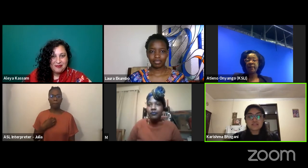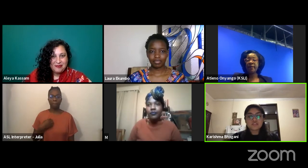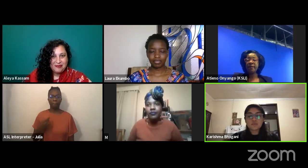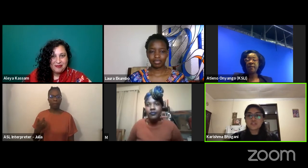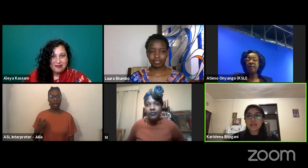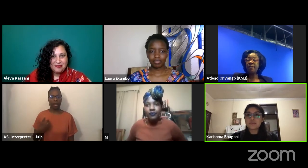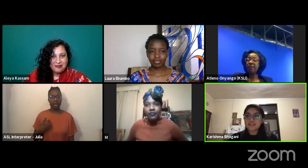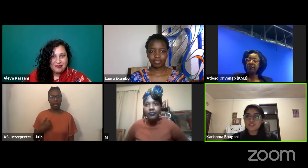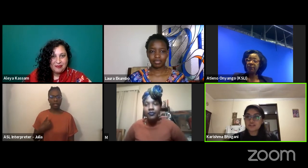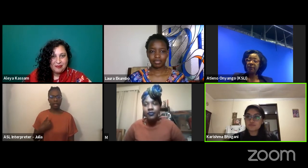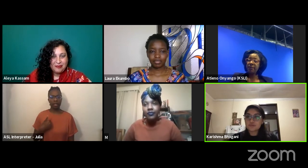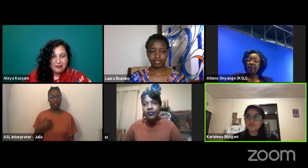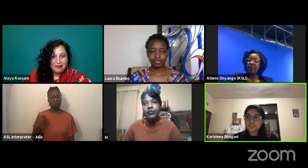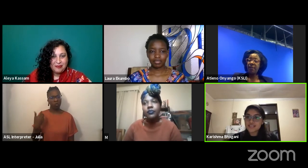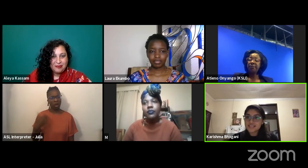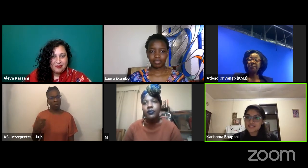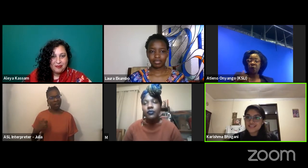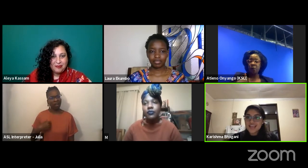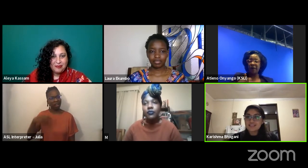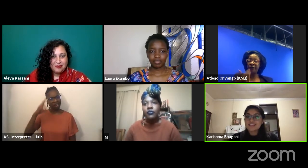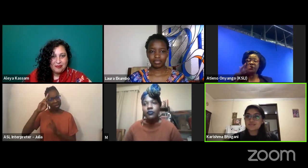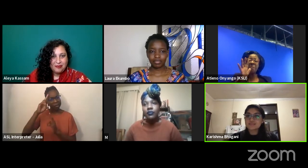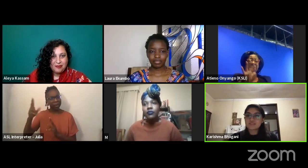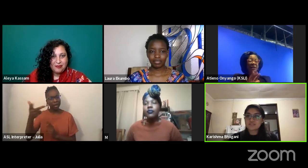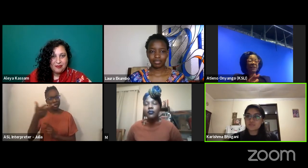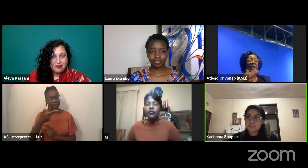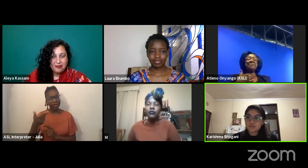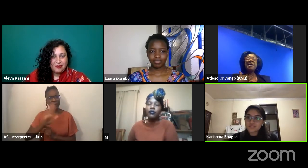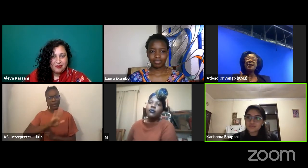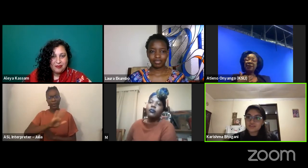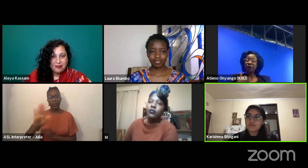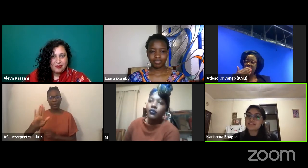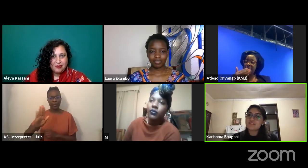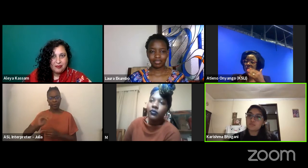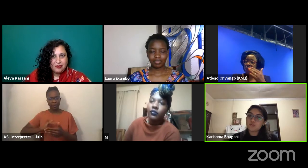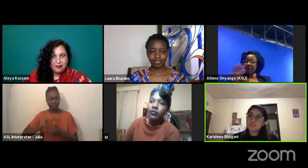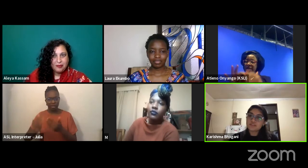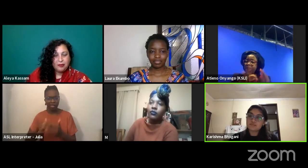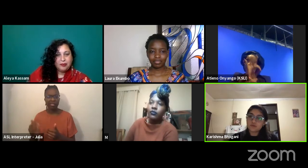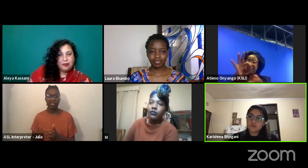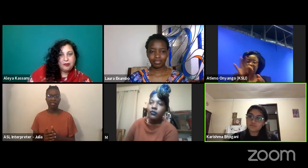There's so much admiration for your process and this specific story also and how it's kind of morphed and evolved